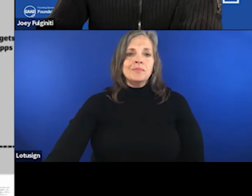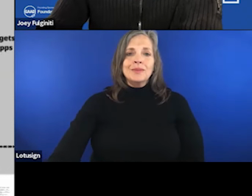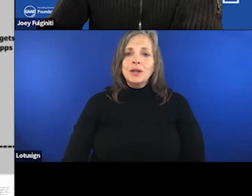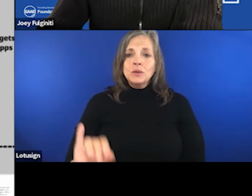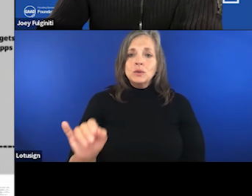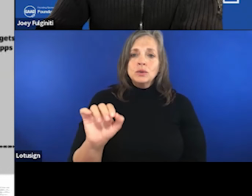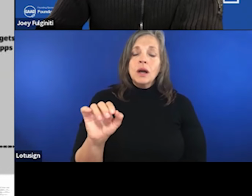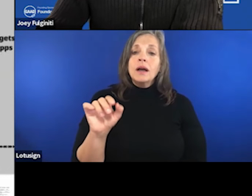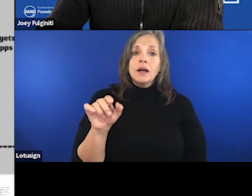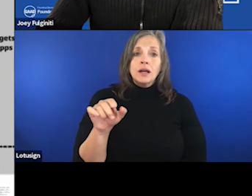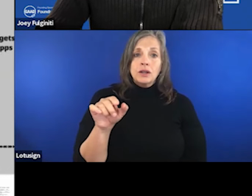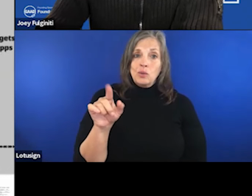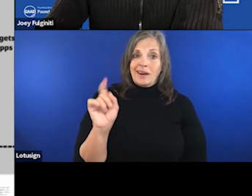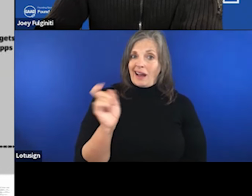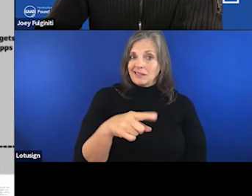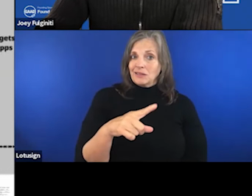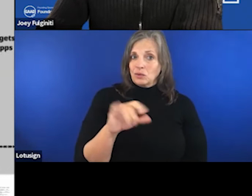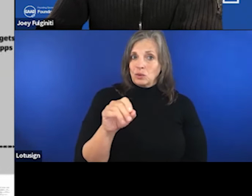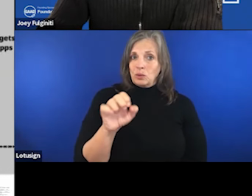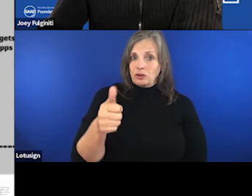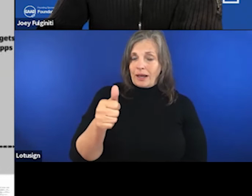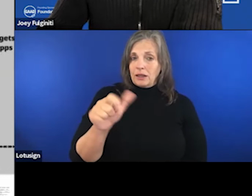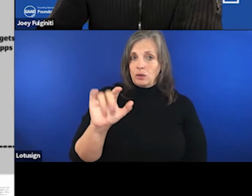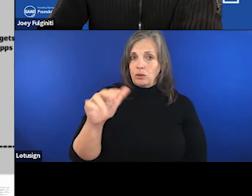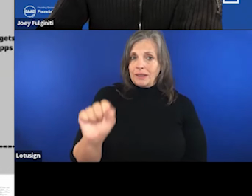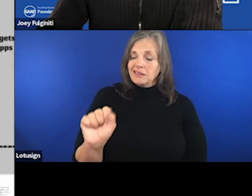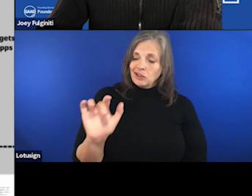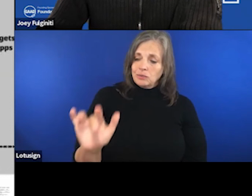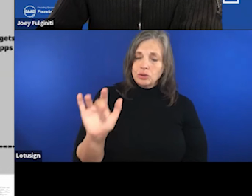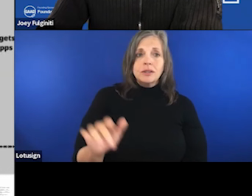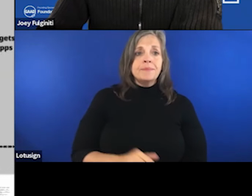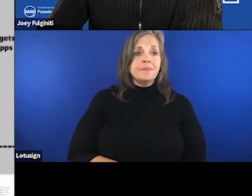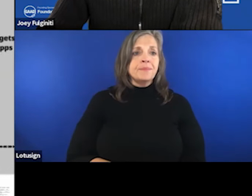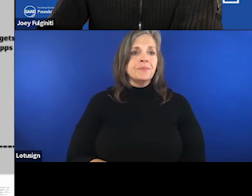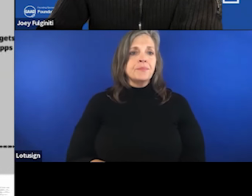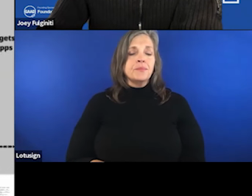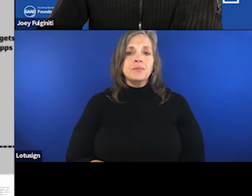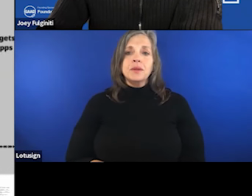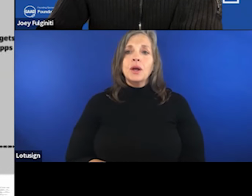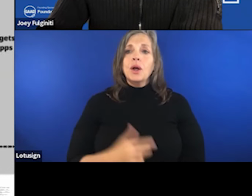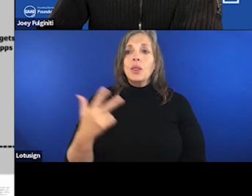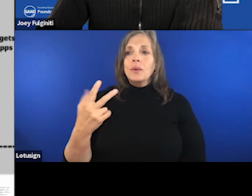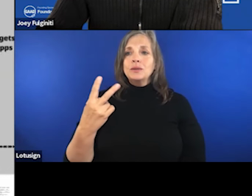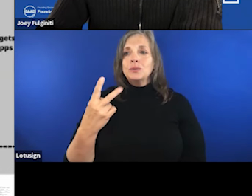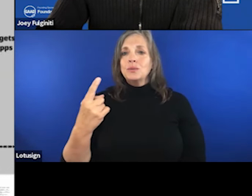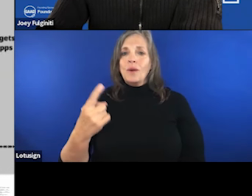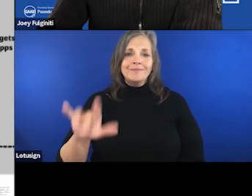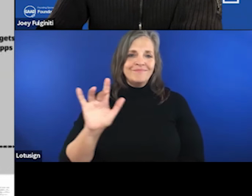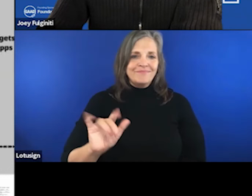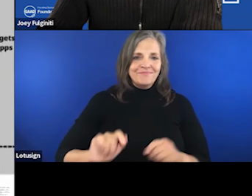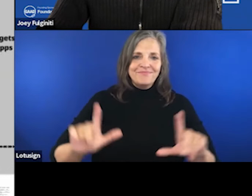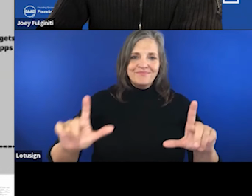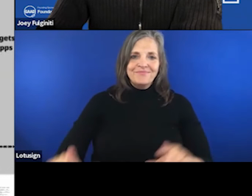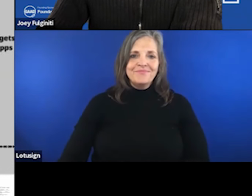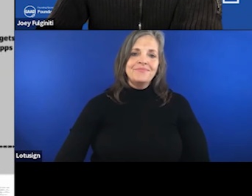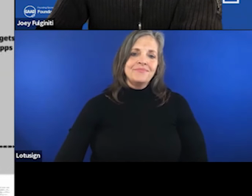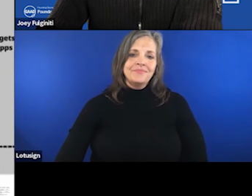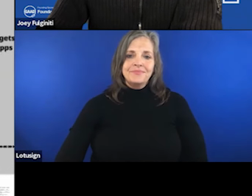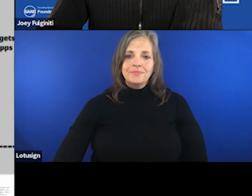if not all righty thanks Lucas i am about to bring you on stage in three two and one